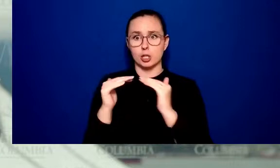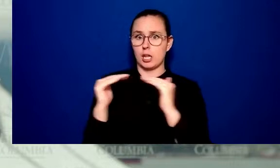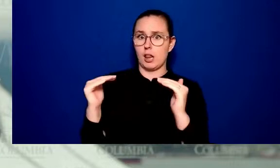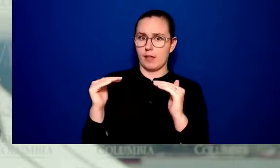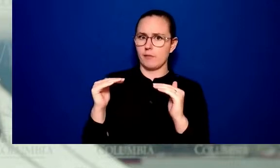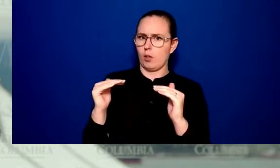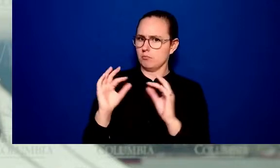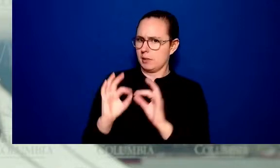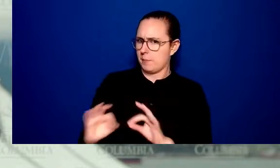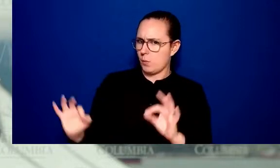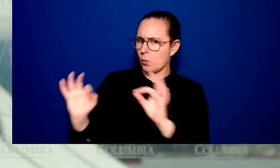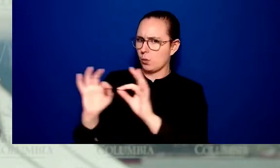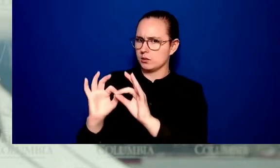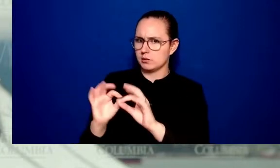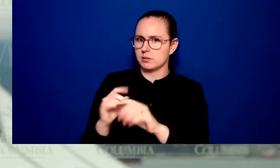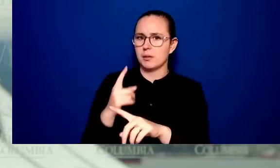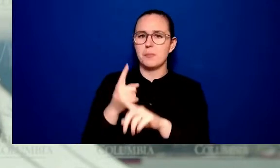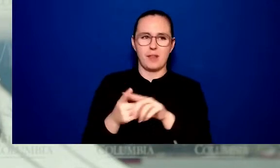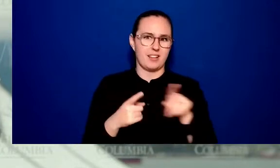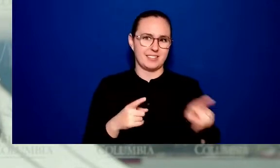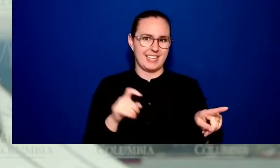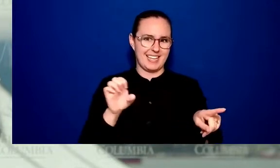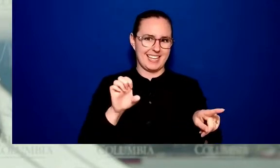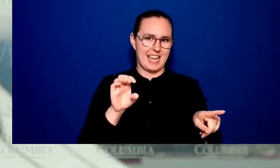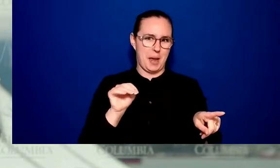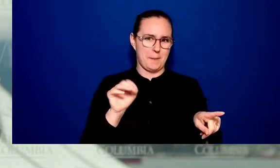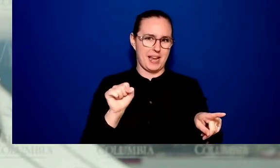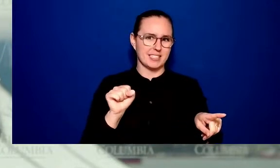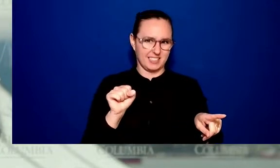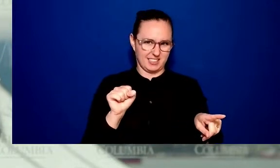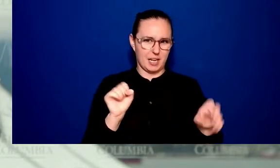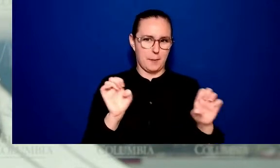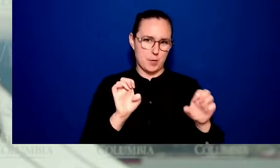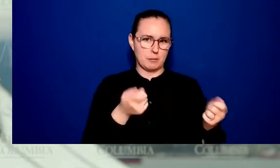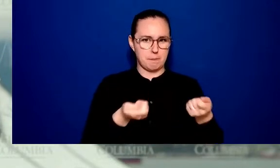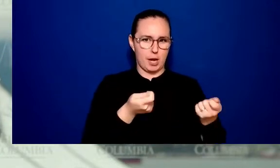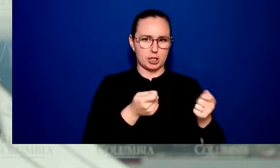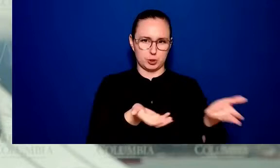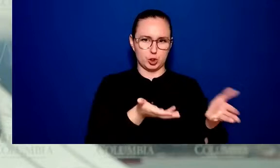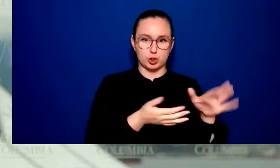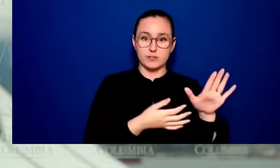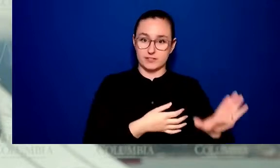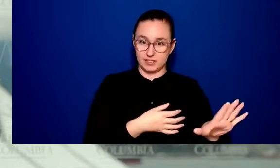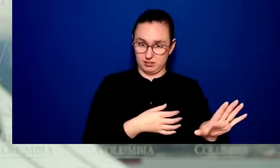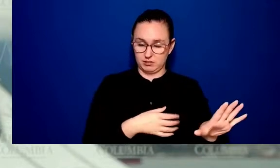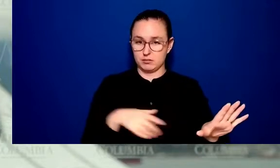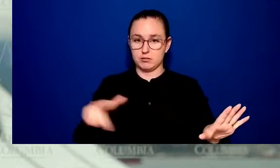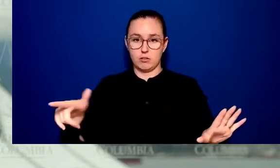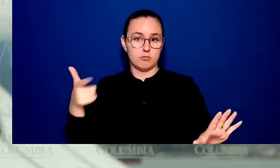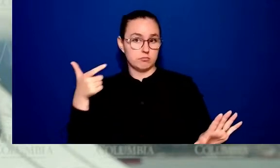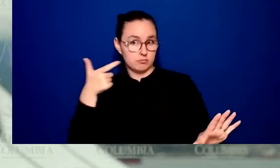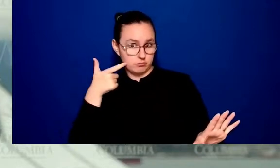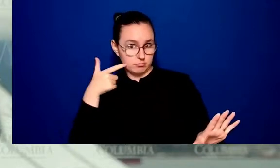ground because. Our dispatchers and people provide support are